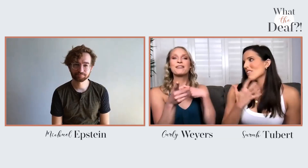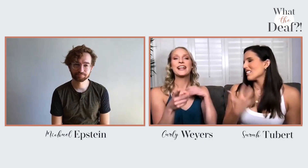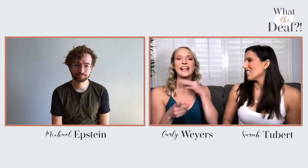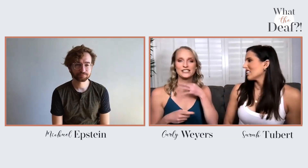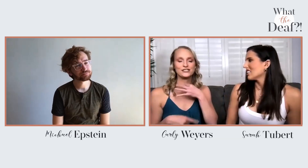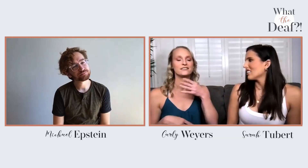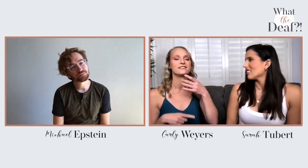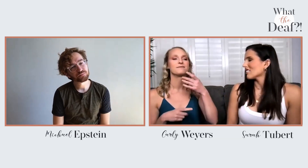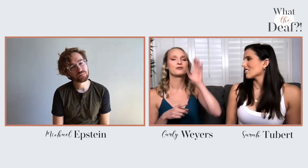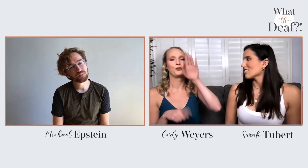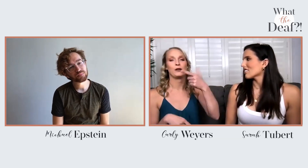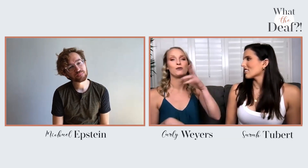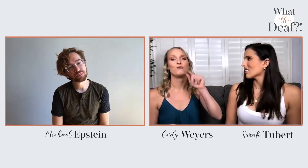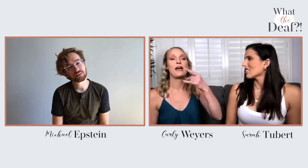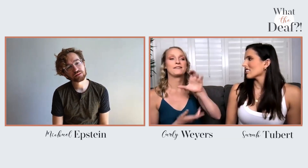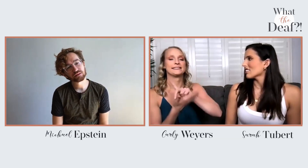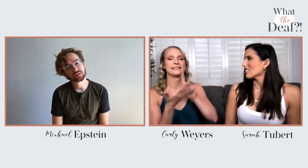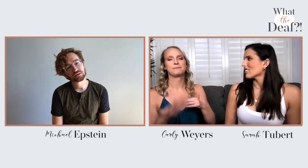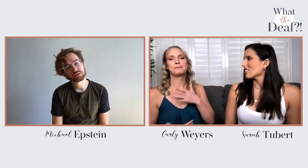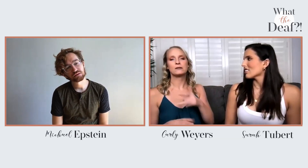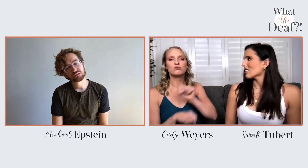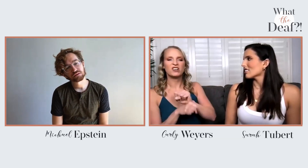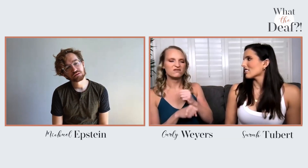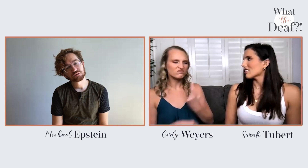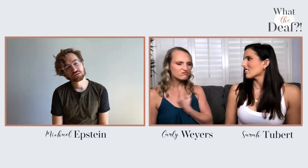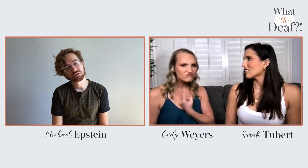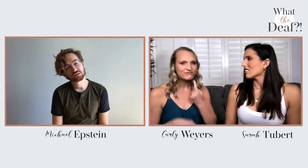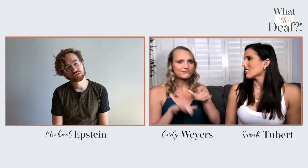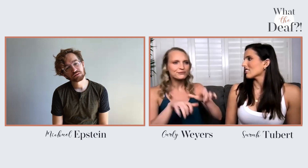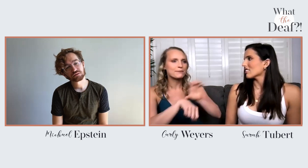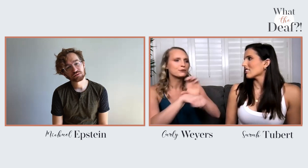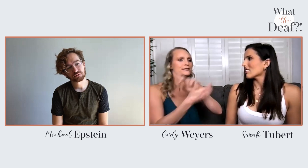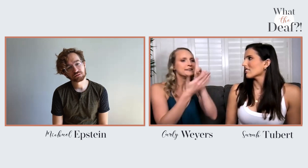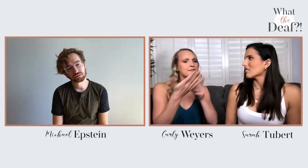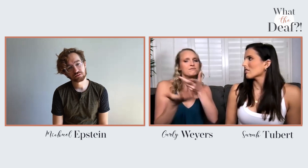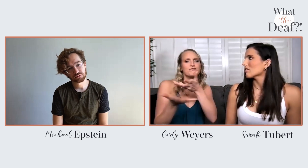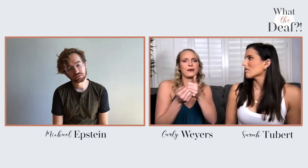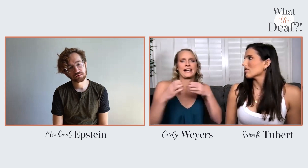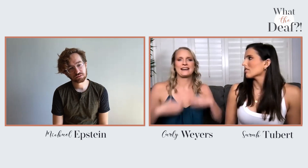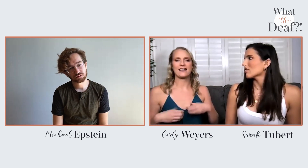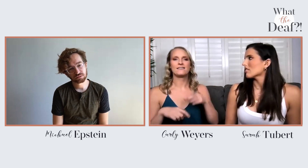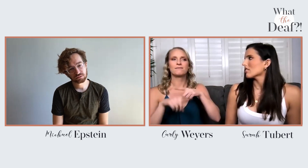So I'm wondering, typically graphic designers work by themselves on the computer, designing and working with clients.